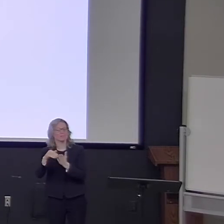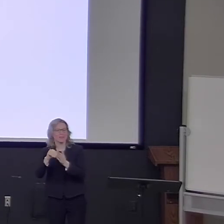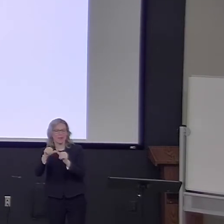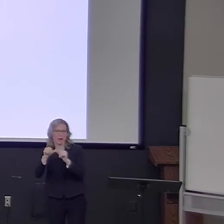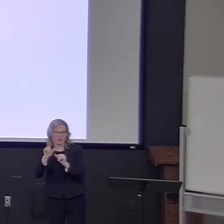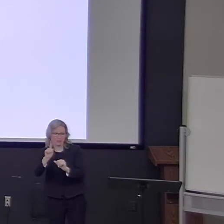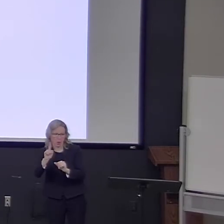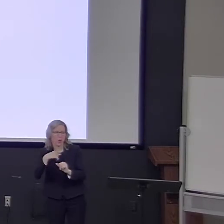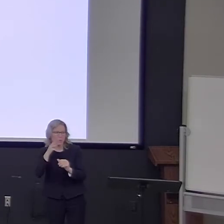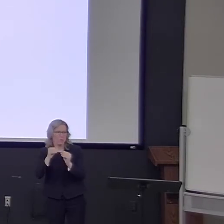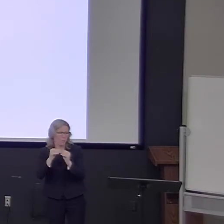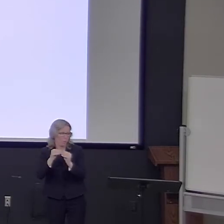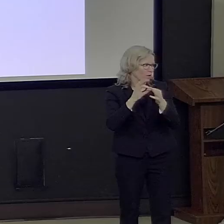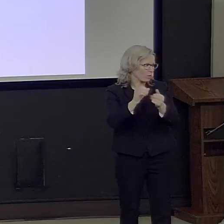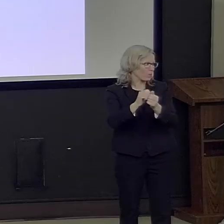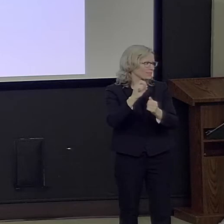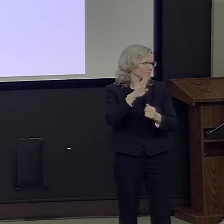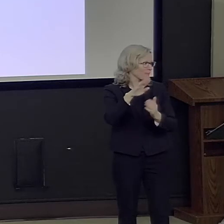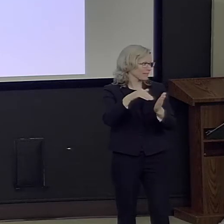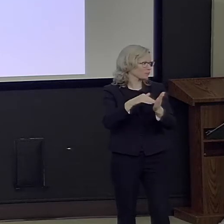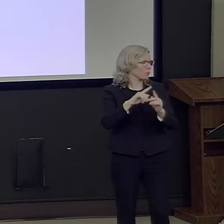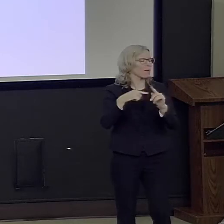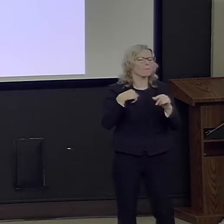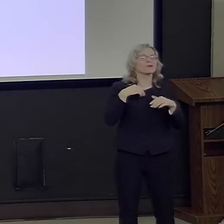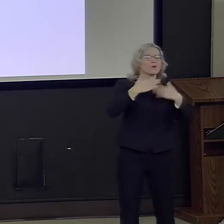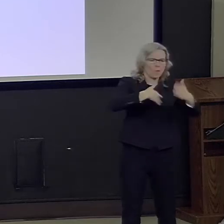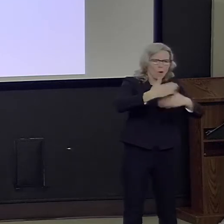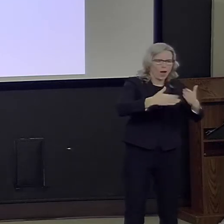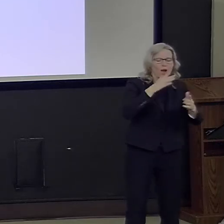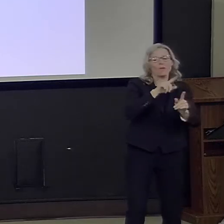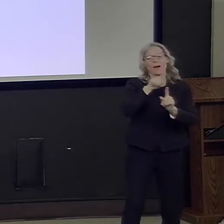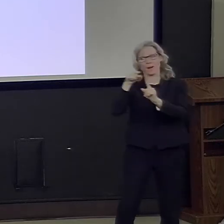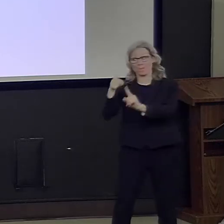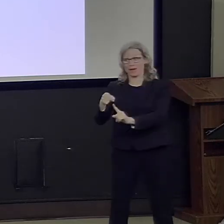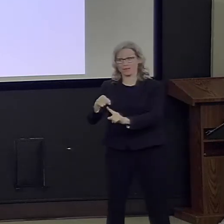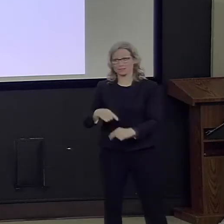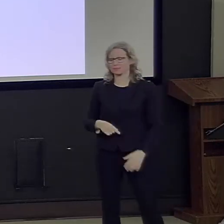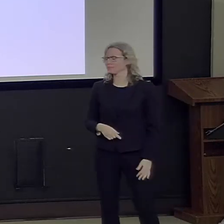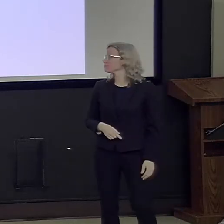but let's go on and then we'll come back to it. So we use this area